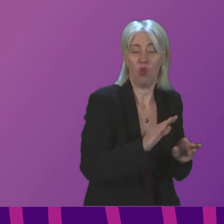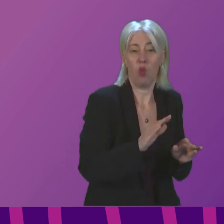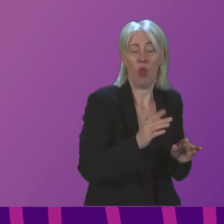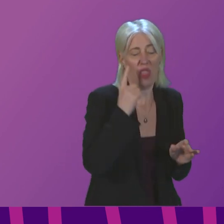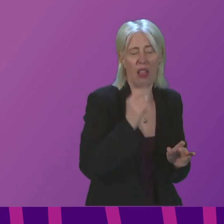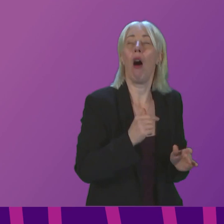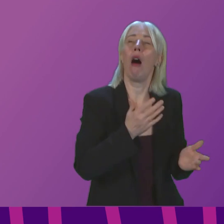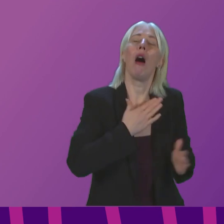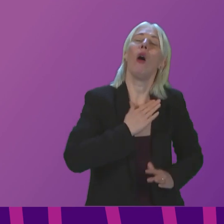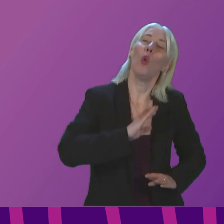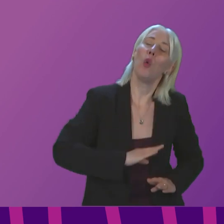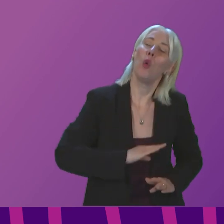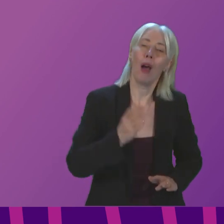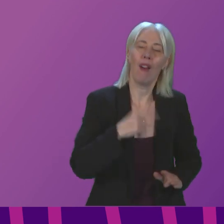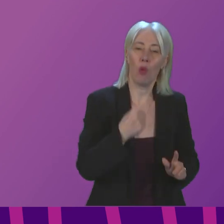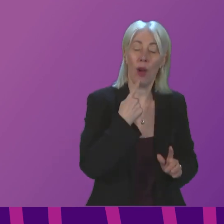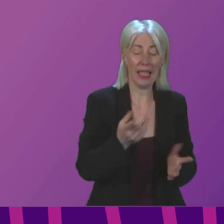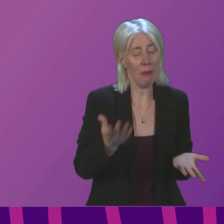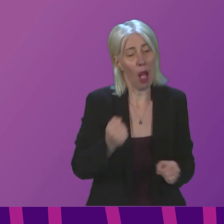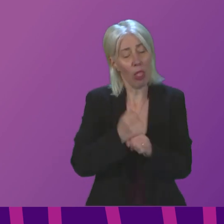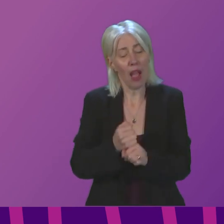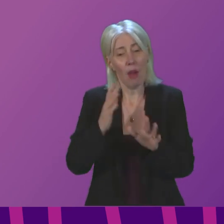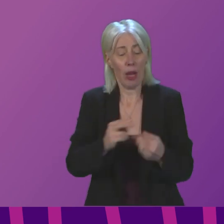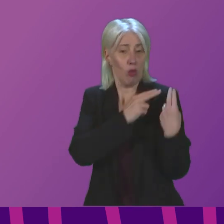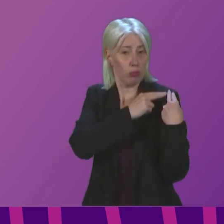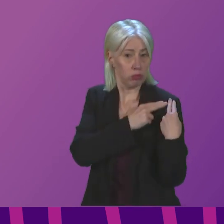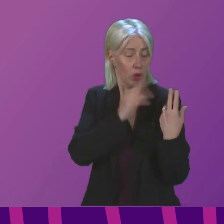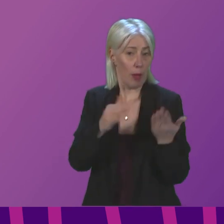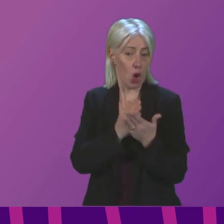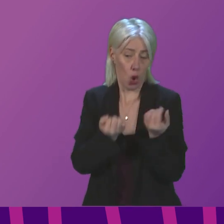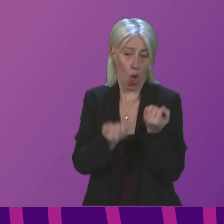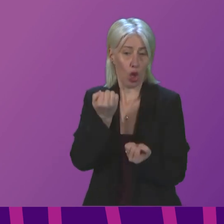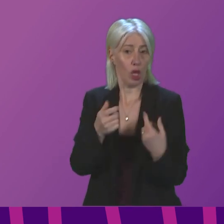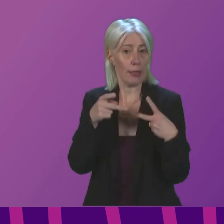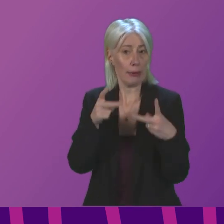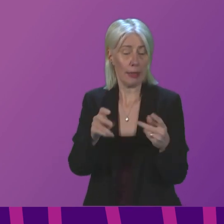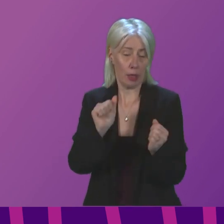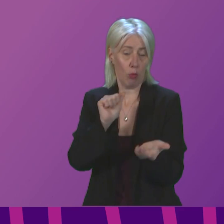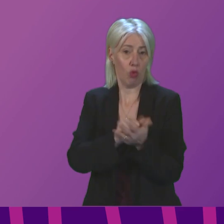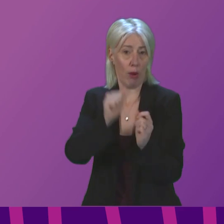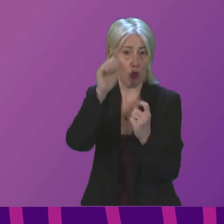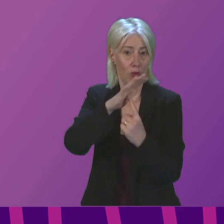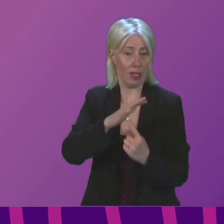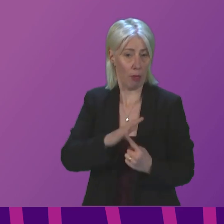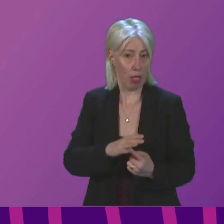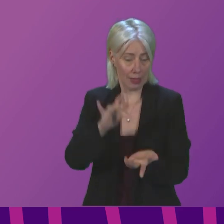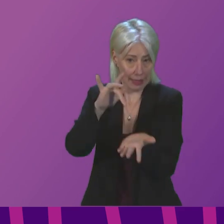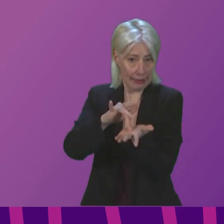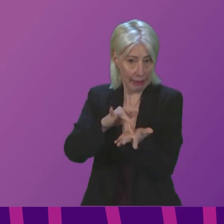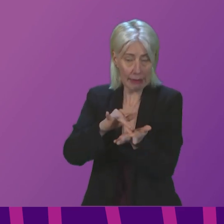from anything that I say, but the Government has a duty to ensure that the overall justice system has the right principles at heart when things go wrong and that lessons are learned,